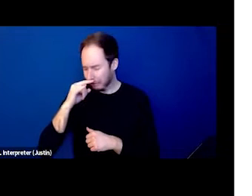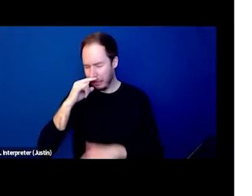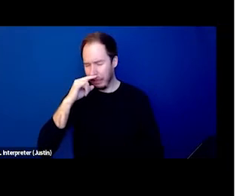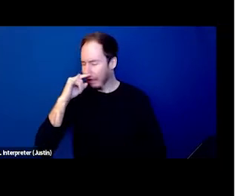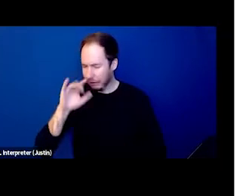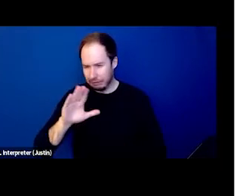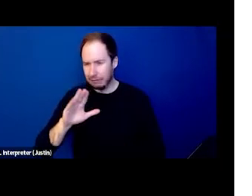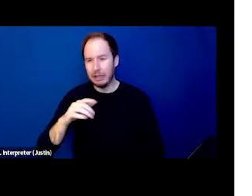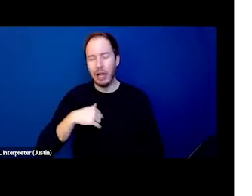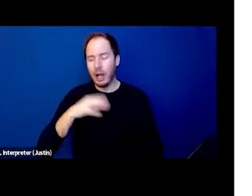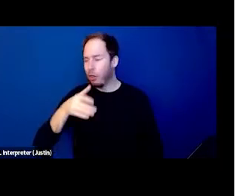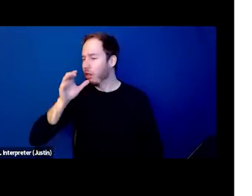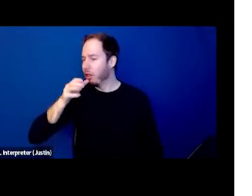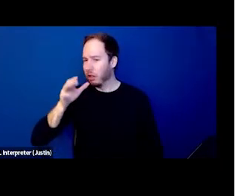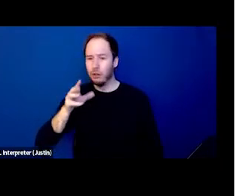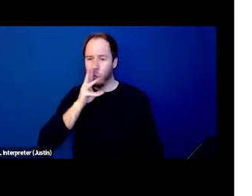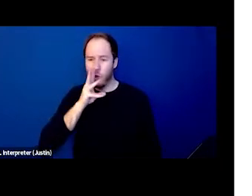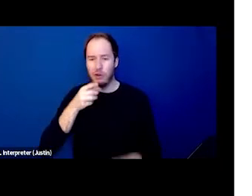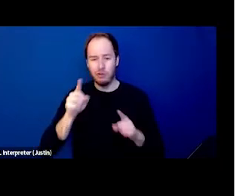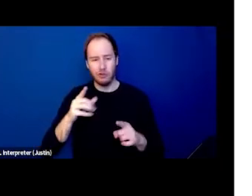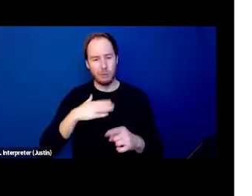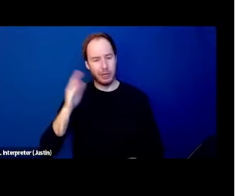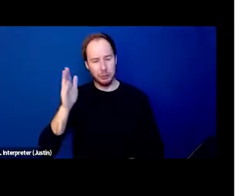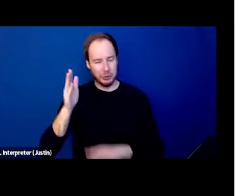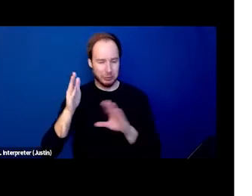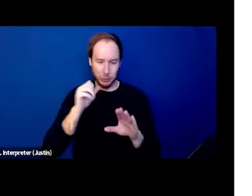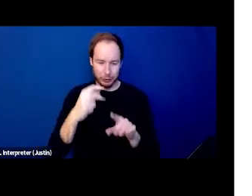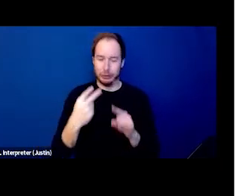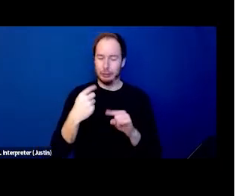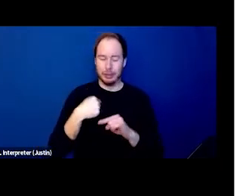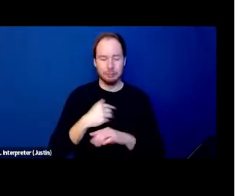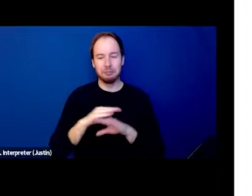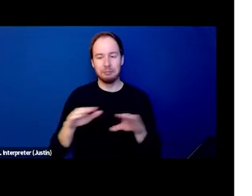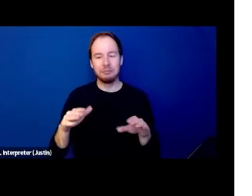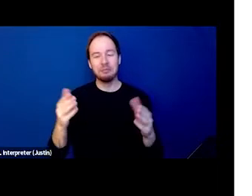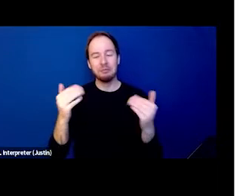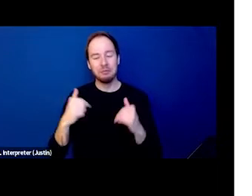So I'll be drinking water during this time. So just wanna go into a little more of my background.